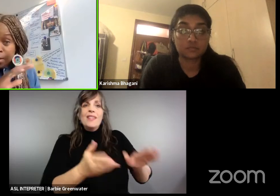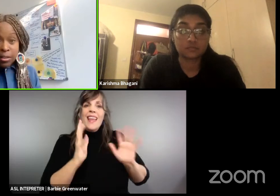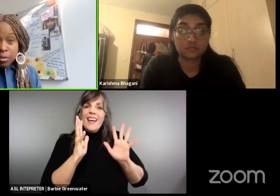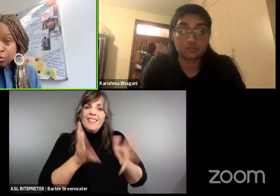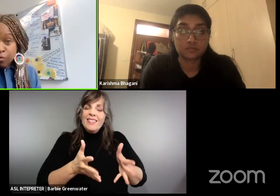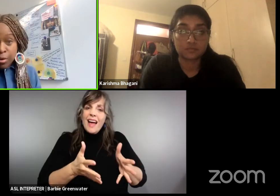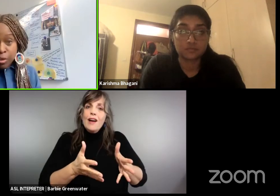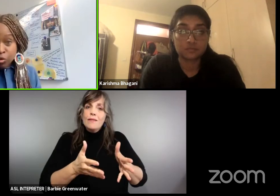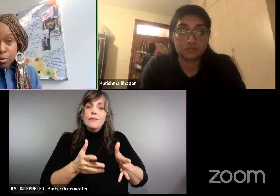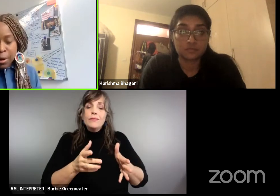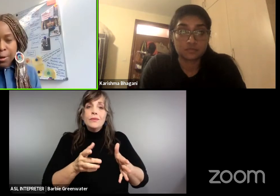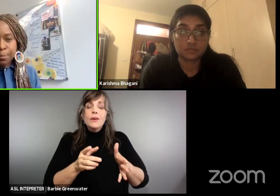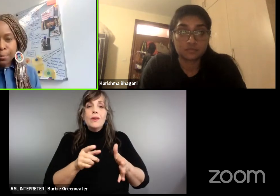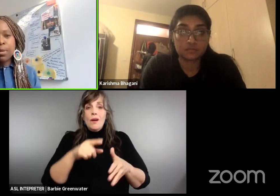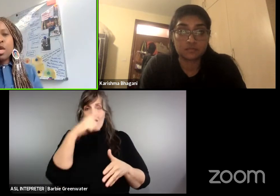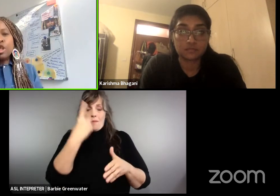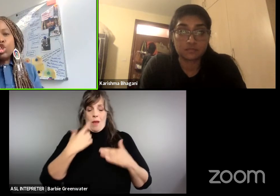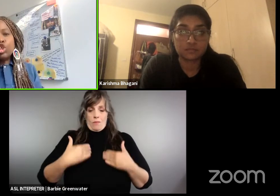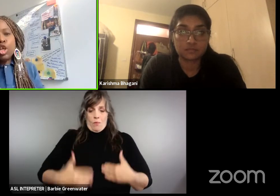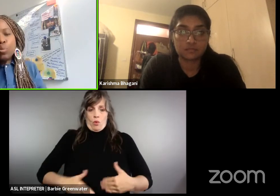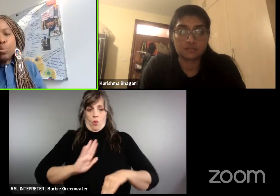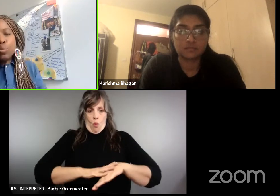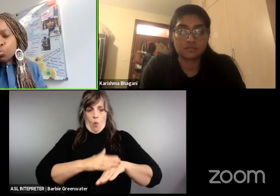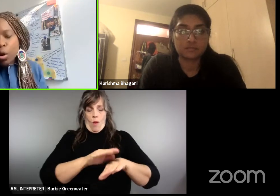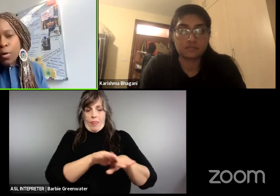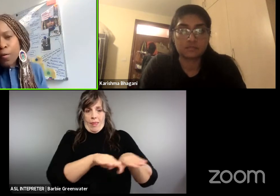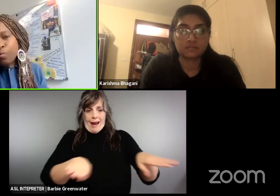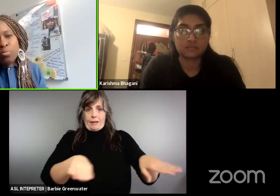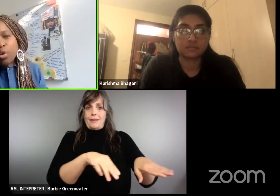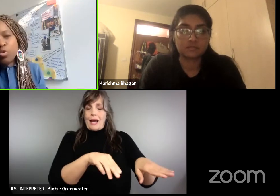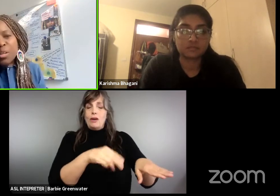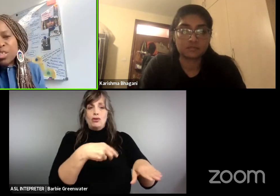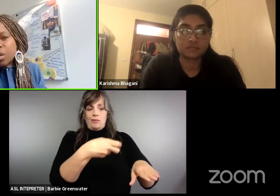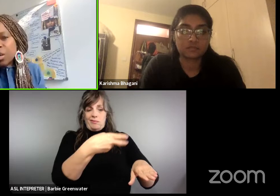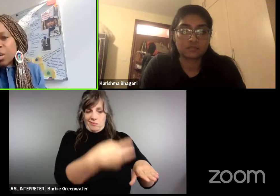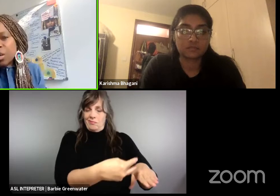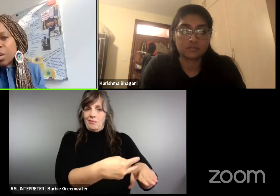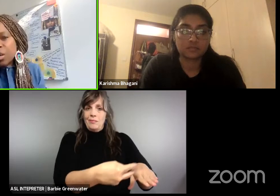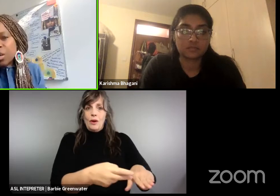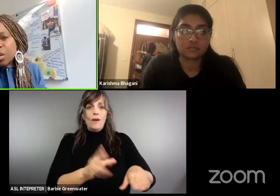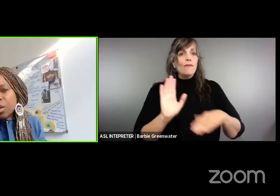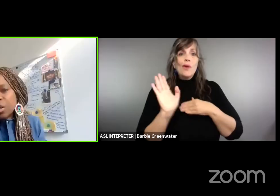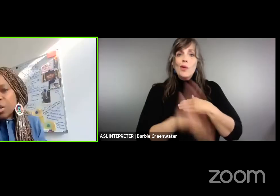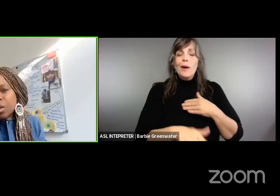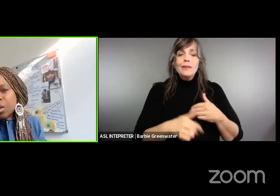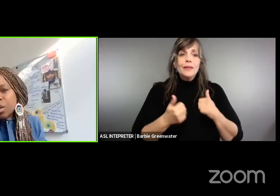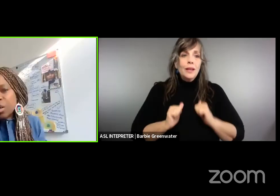And she was one of 20 art critics that had been invited to critique this.